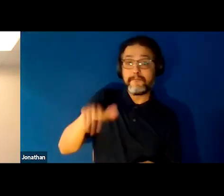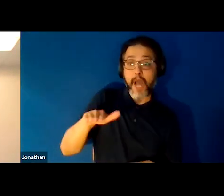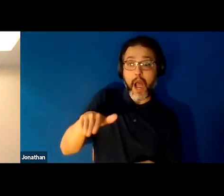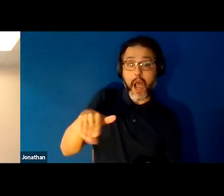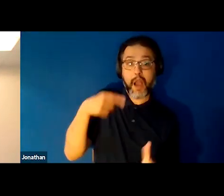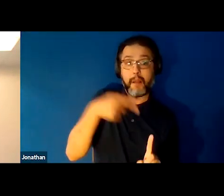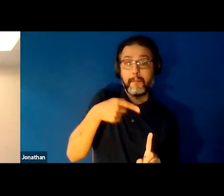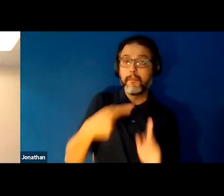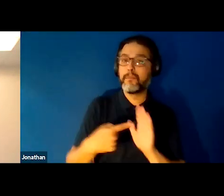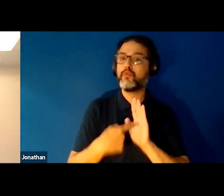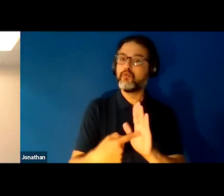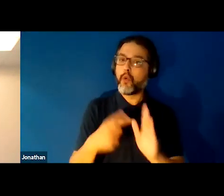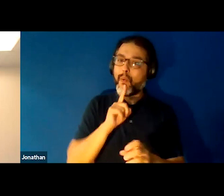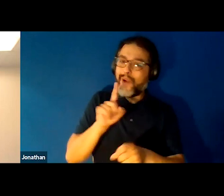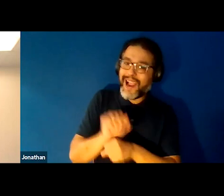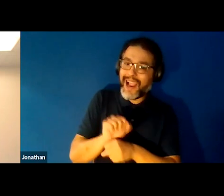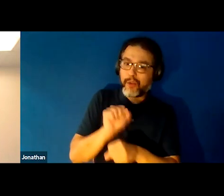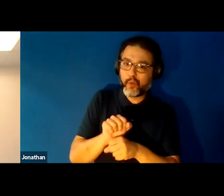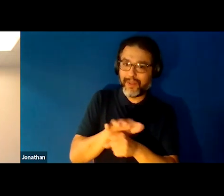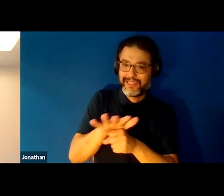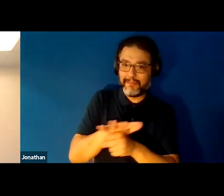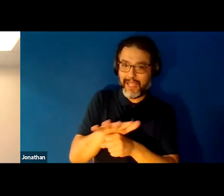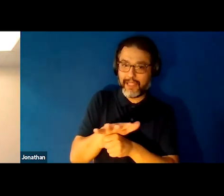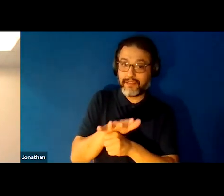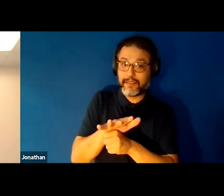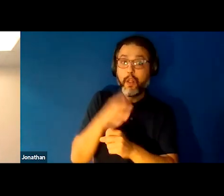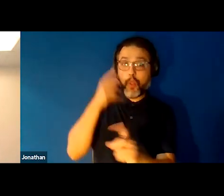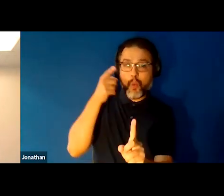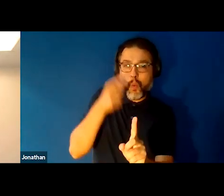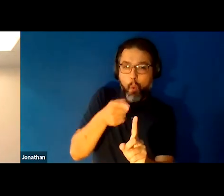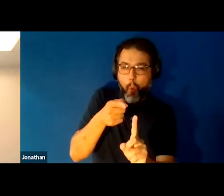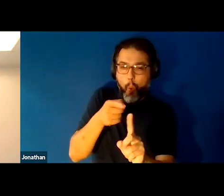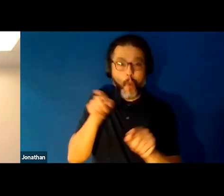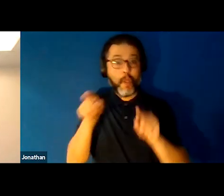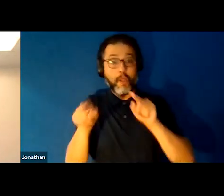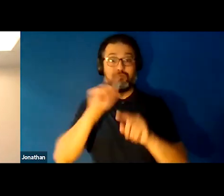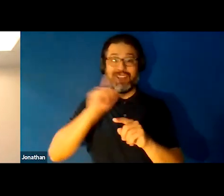that we tried to make those as close as we can possibly get them.